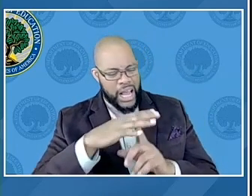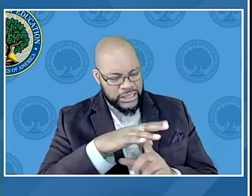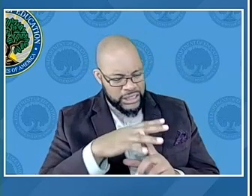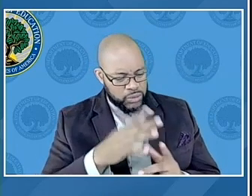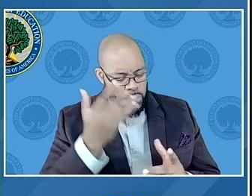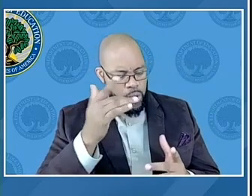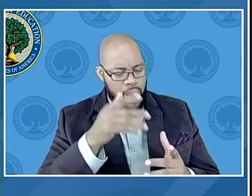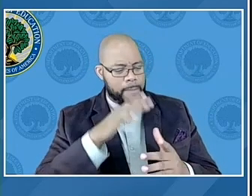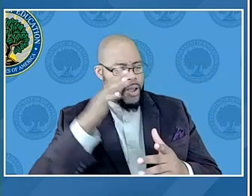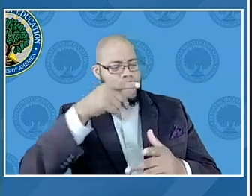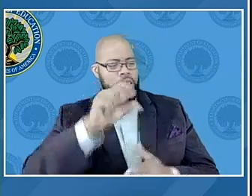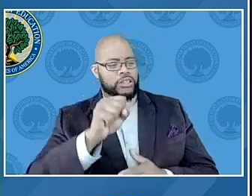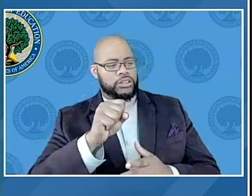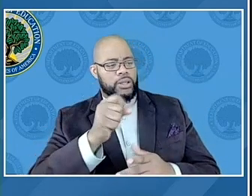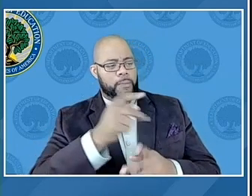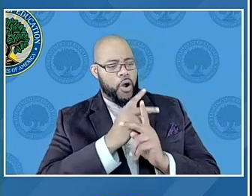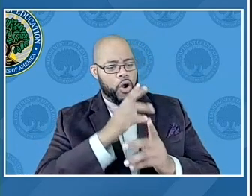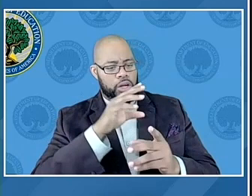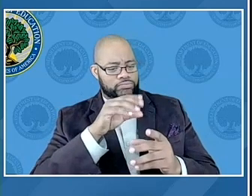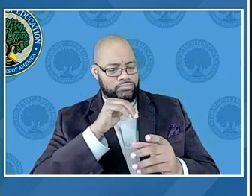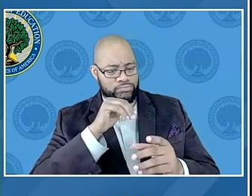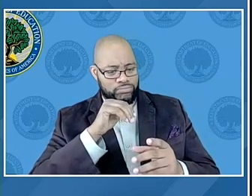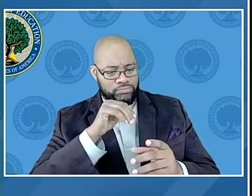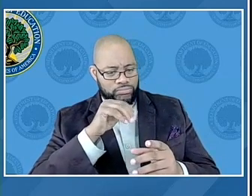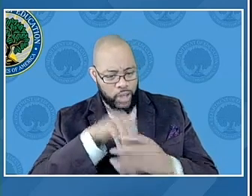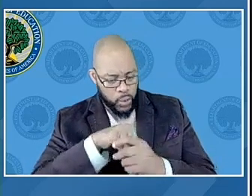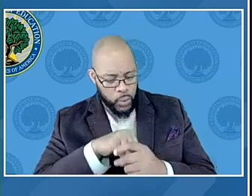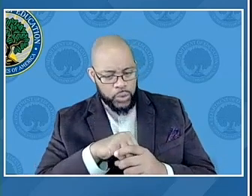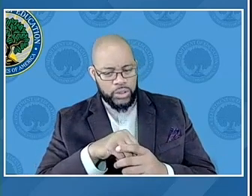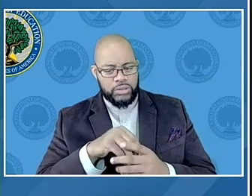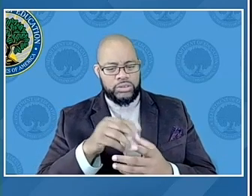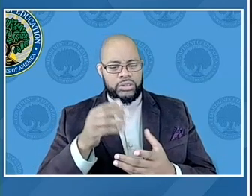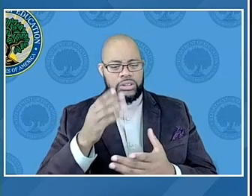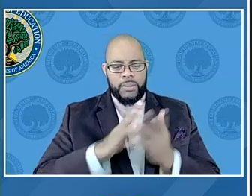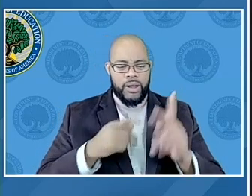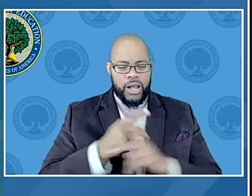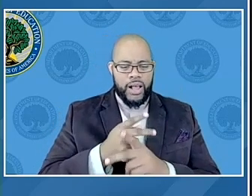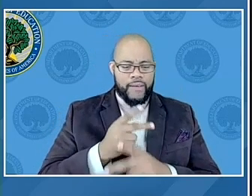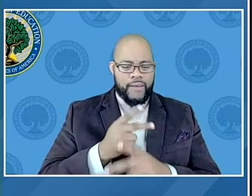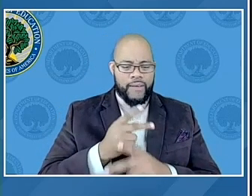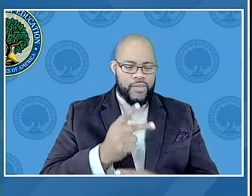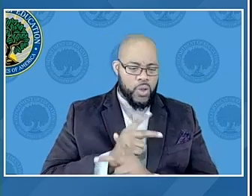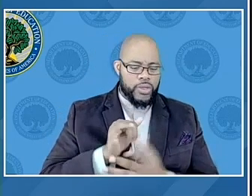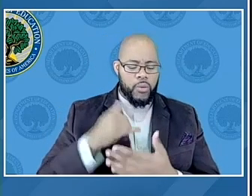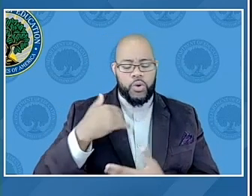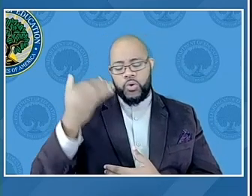weren't included? Why certain type of loans that we know are where some of our